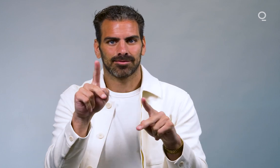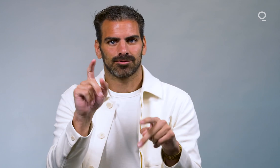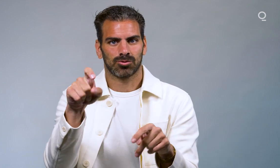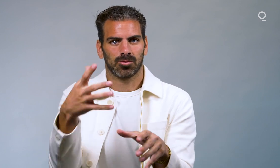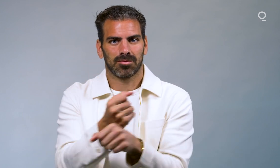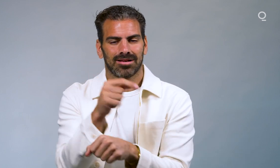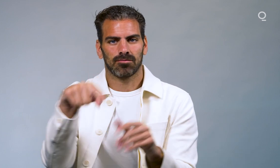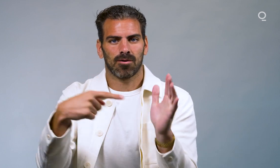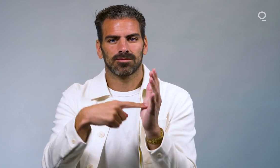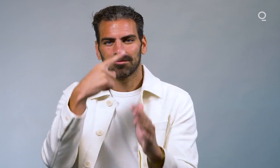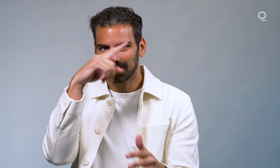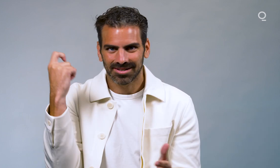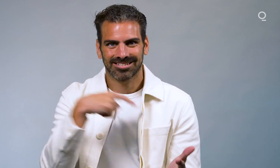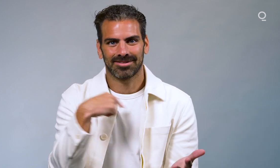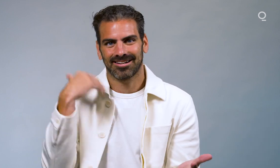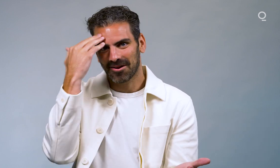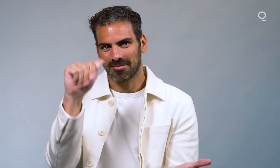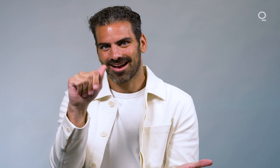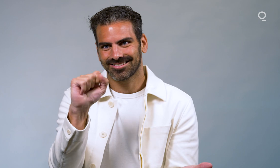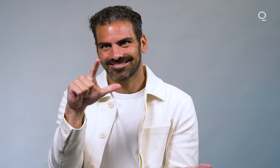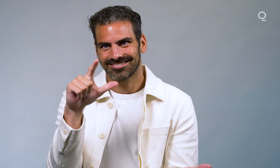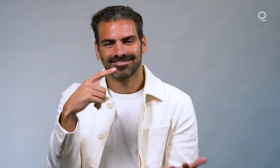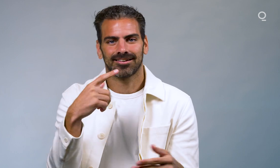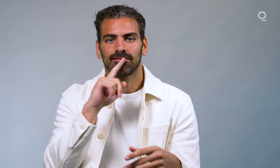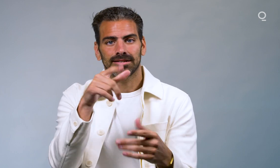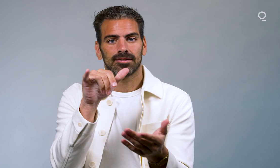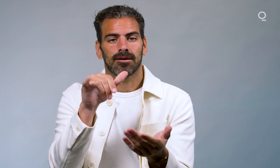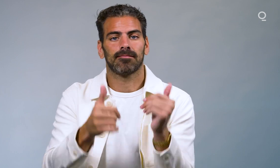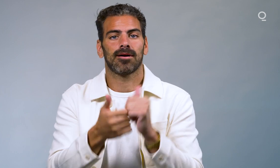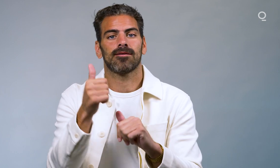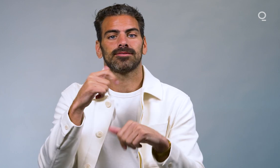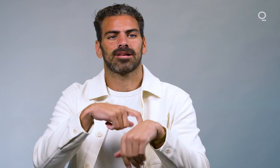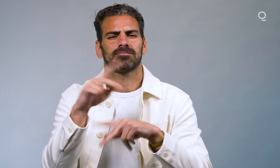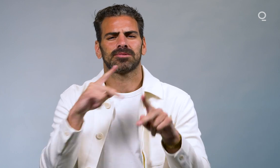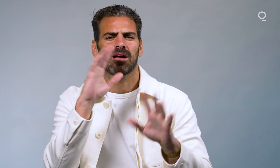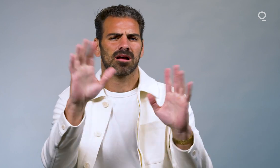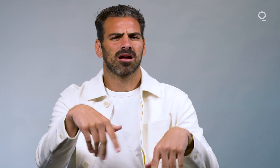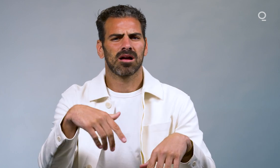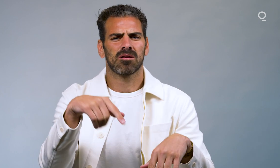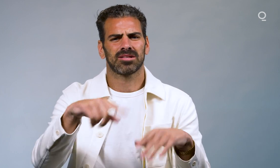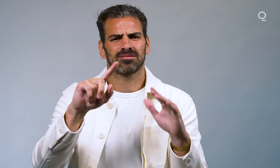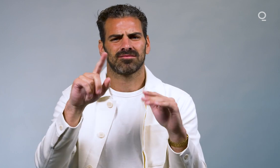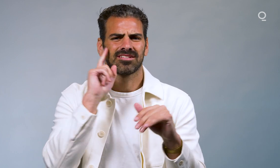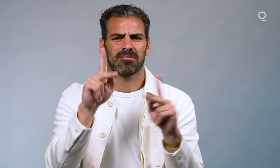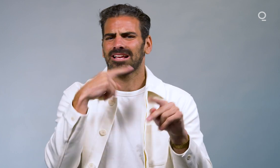including members of our community. And I think we're at a point where we shouldn't be hiring, hearing people to play a deaf role, certainly.